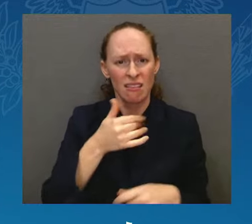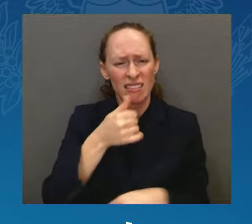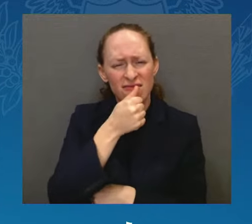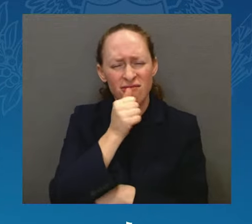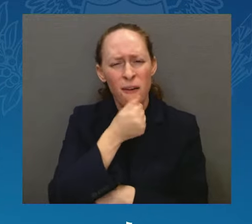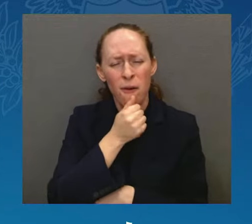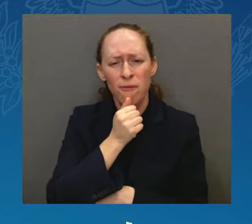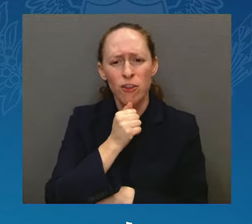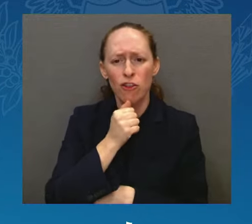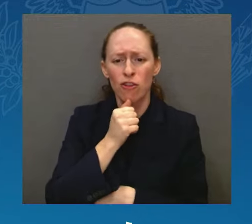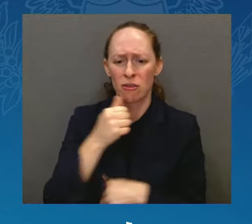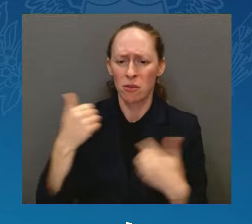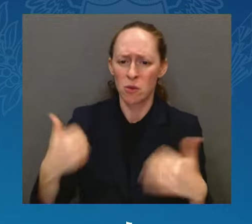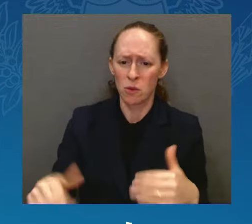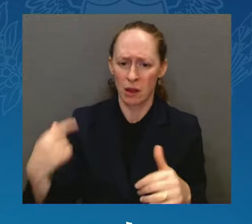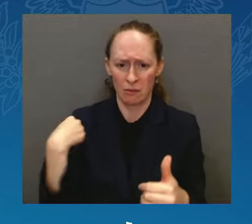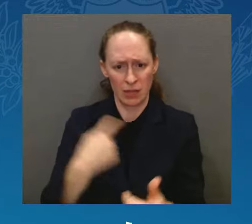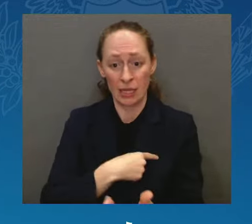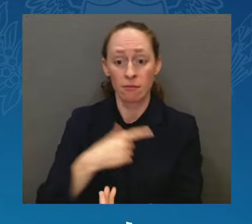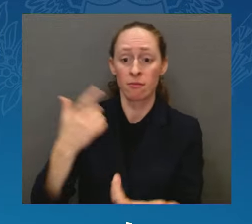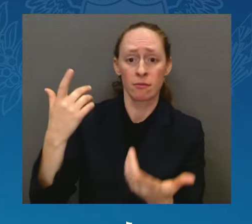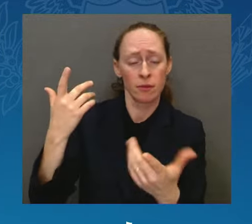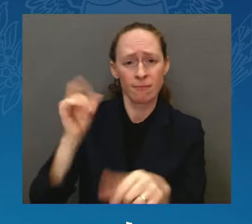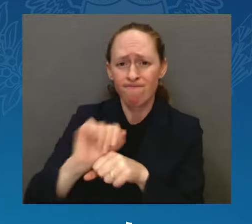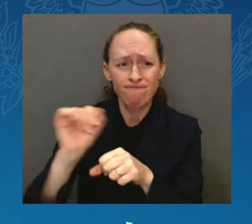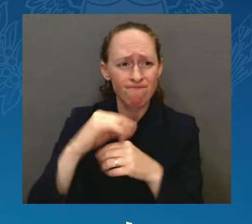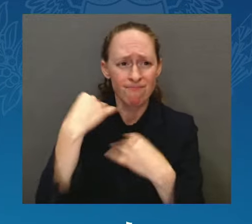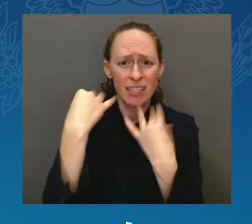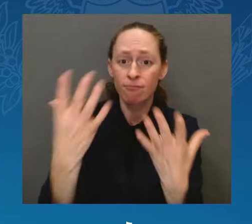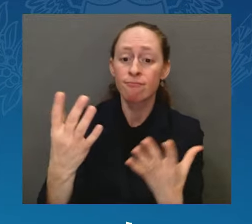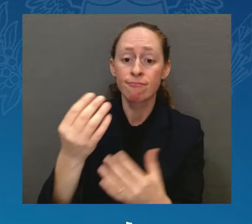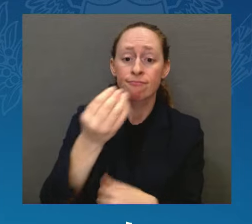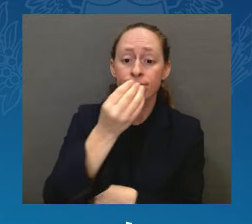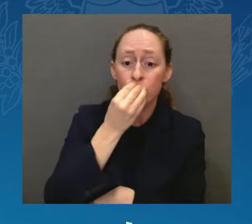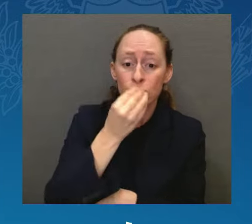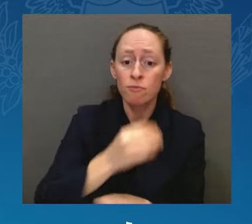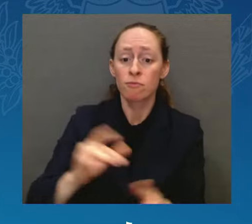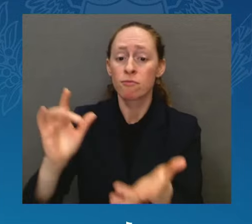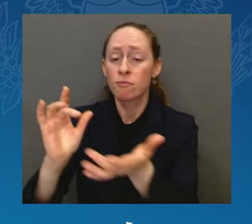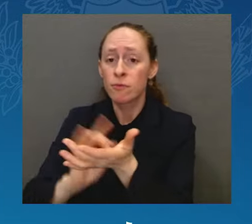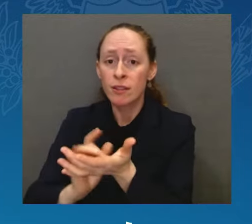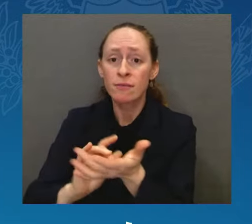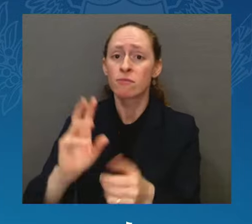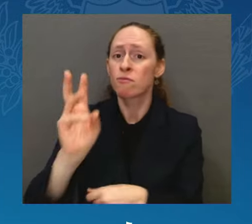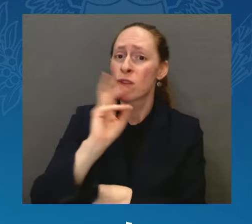and medicine to civilians in need. Just today, President Biden announced